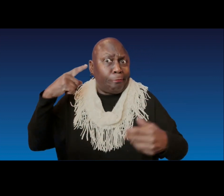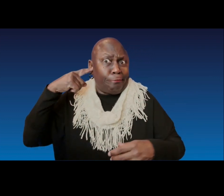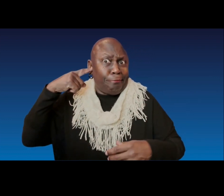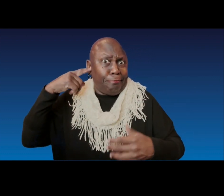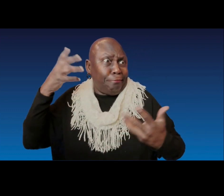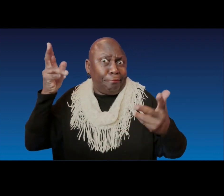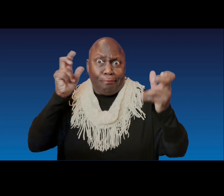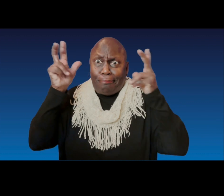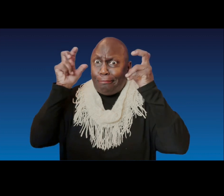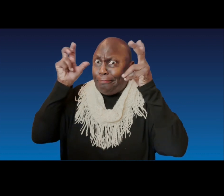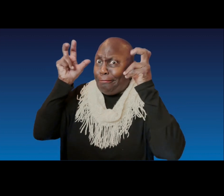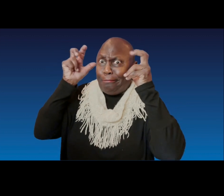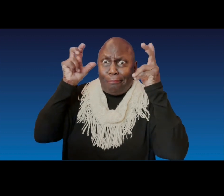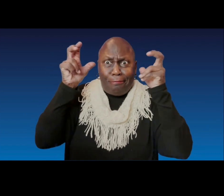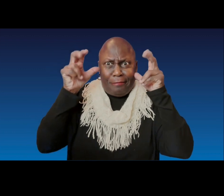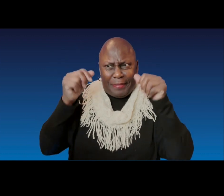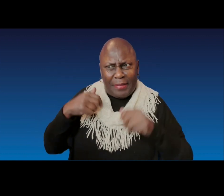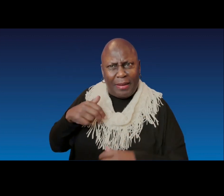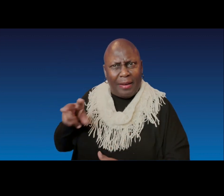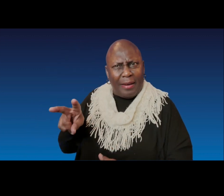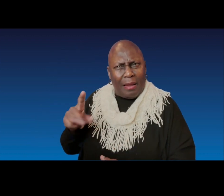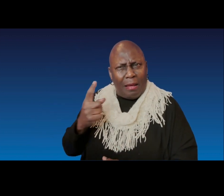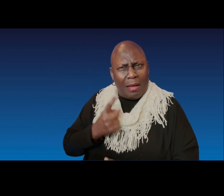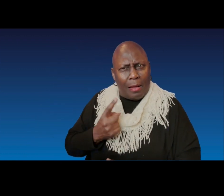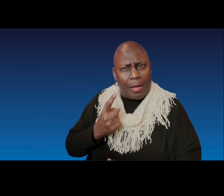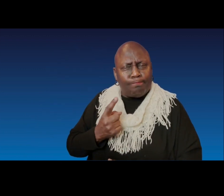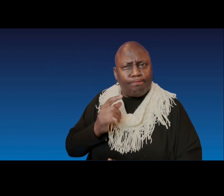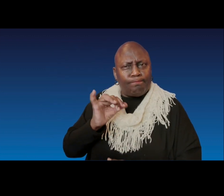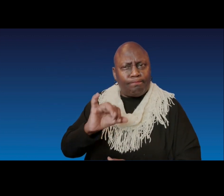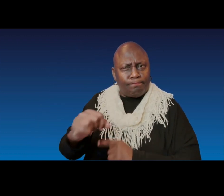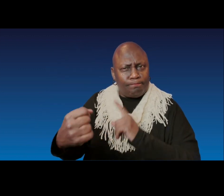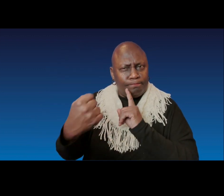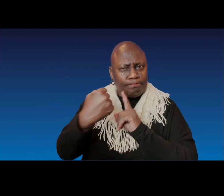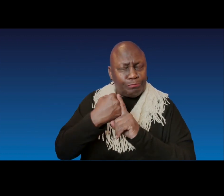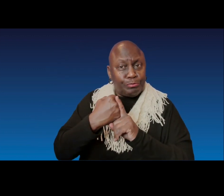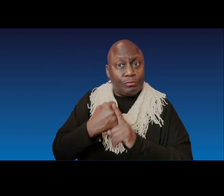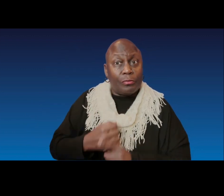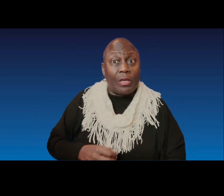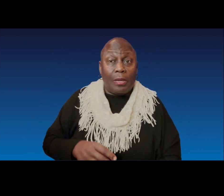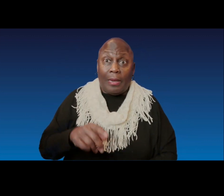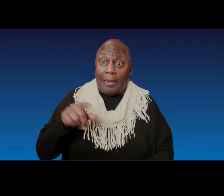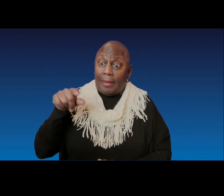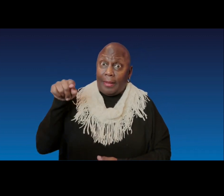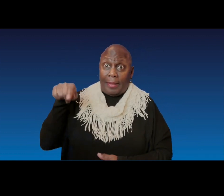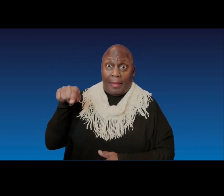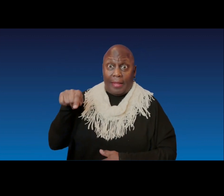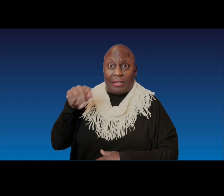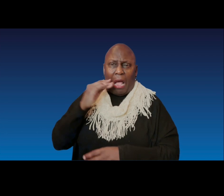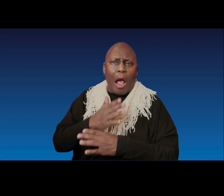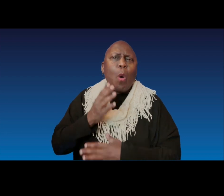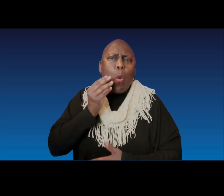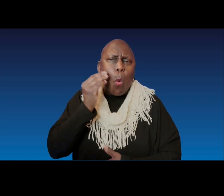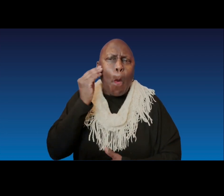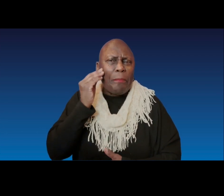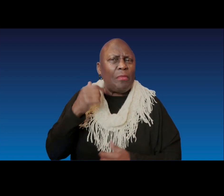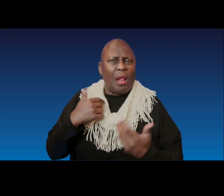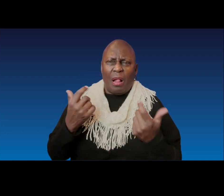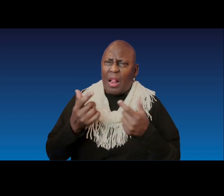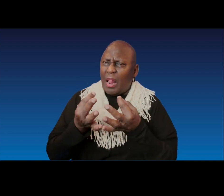This was when he was small. We'd all watch him, while he talked. And I told him, "Wow, that's rich information there."